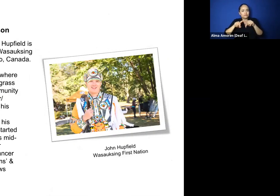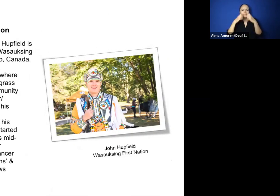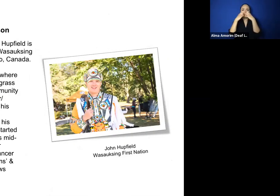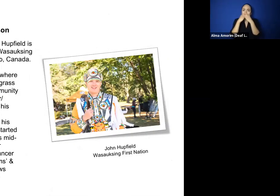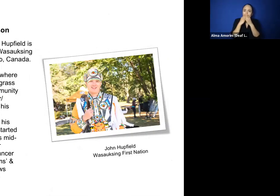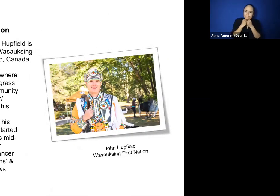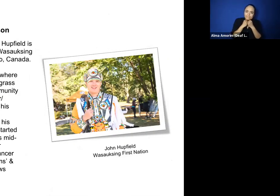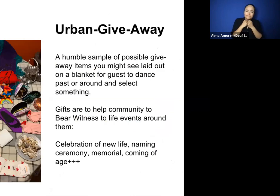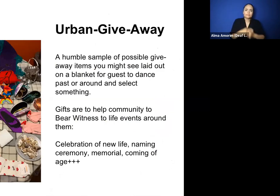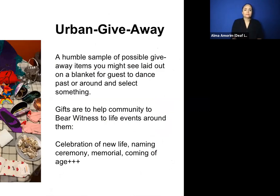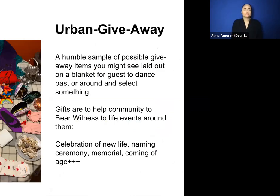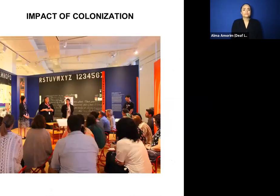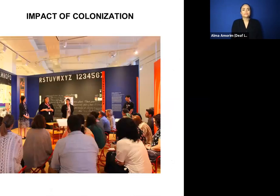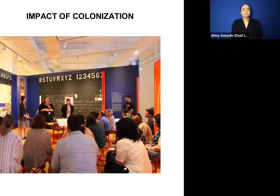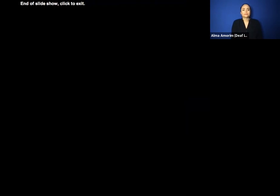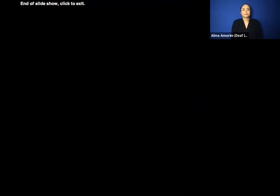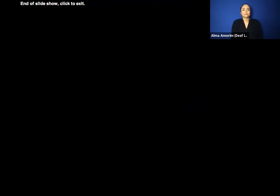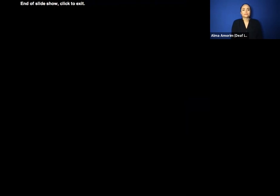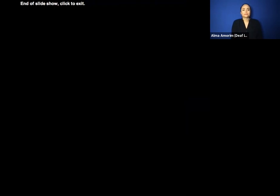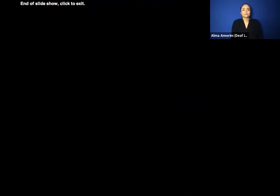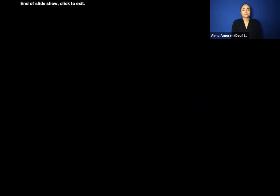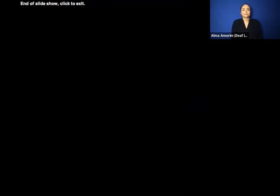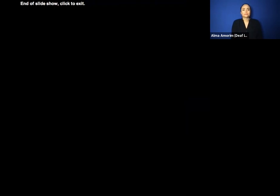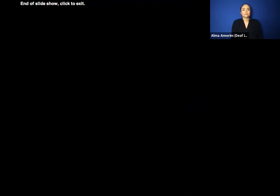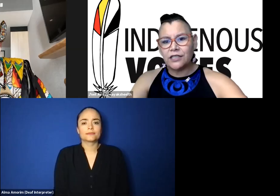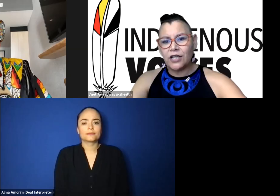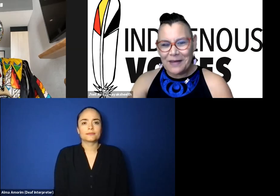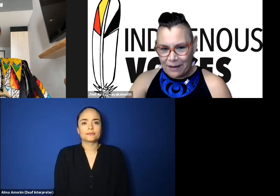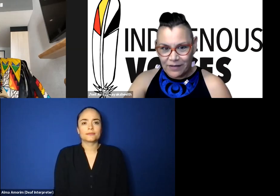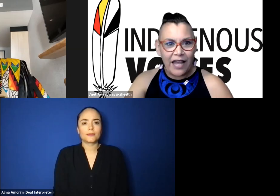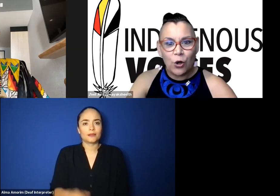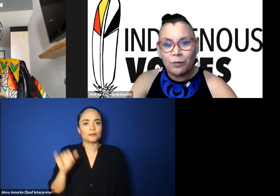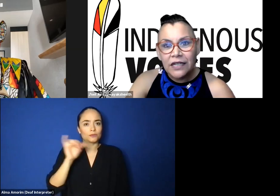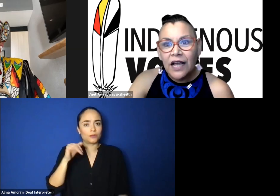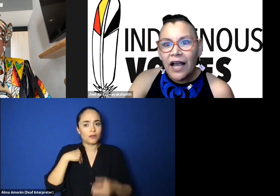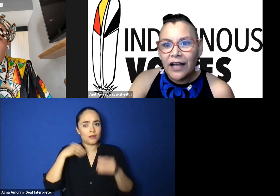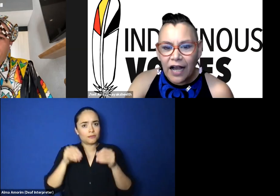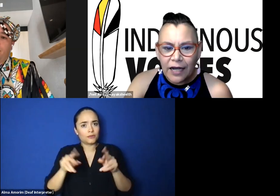some modern bead work -- oops. So it's not coming up like I'd hoped,